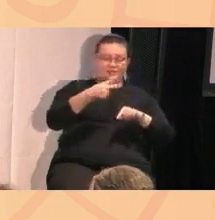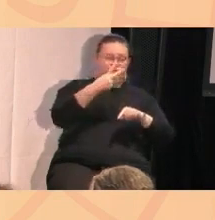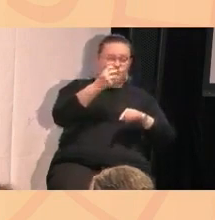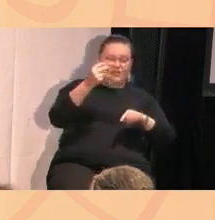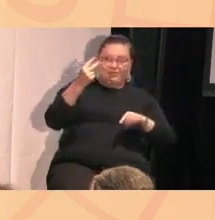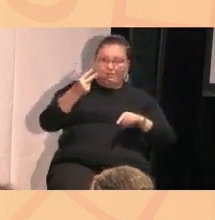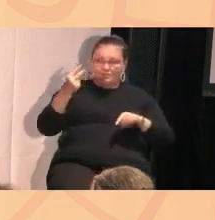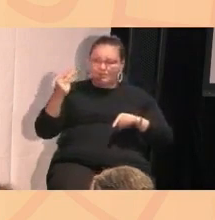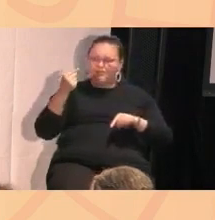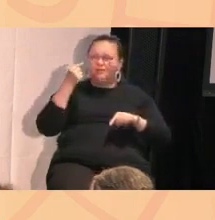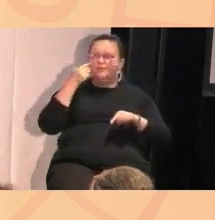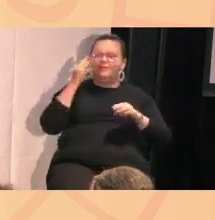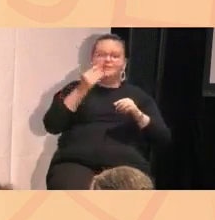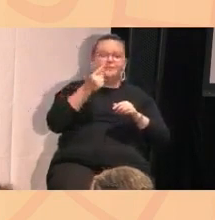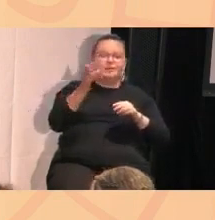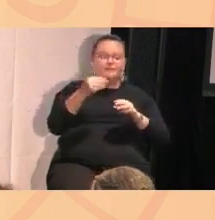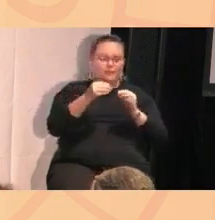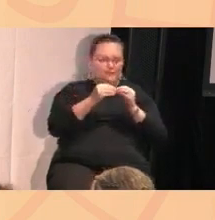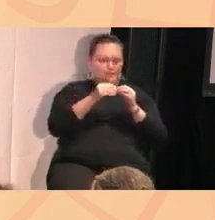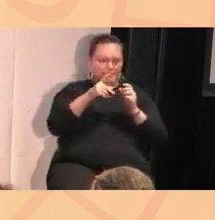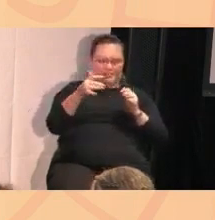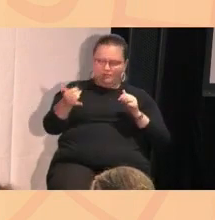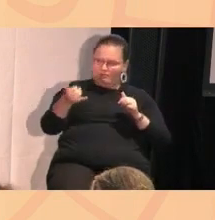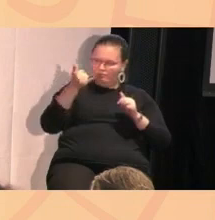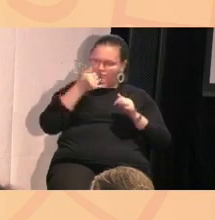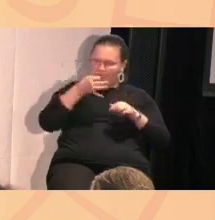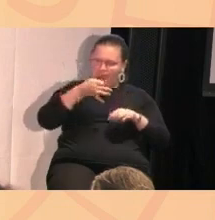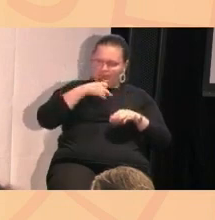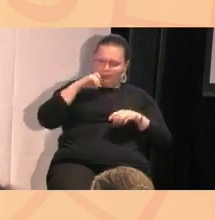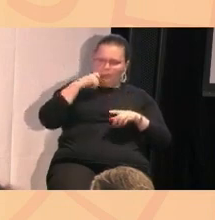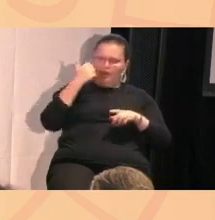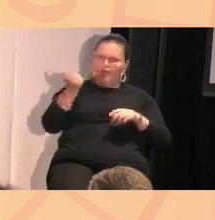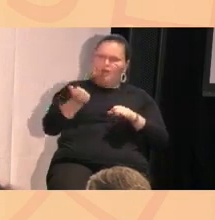and shift the consciousness of people into something.